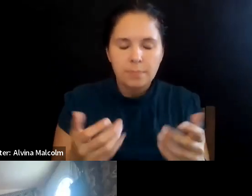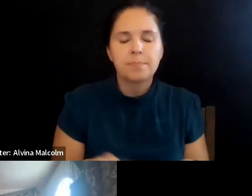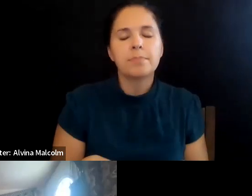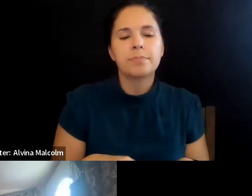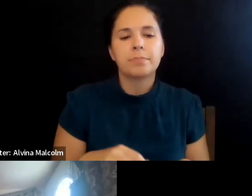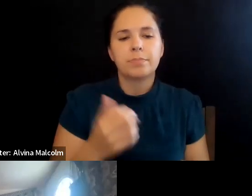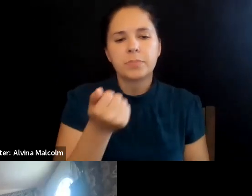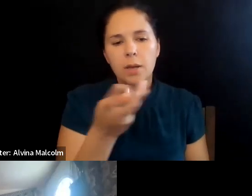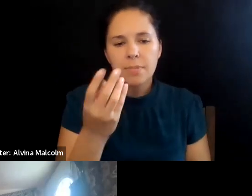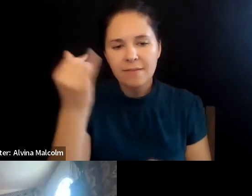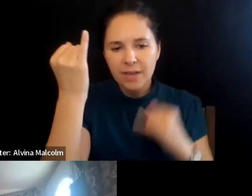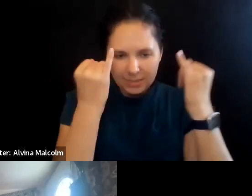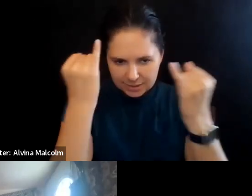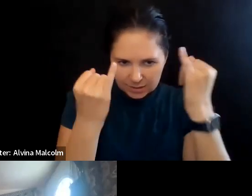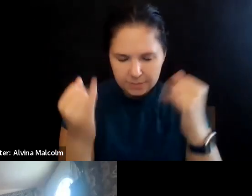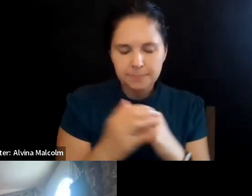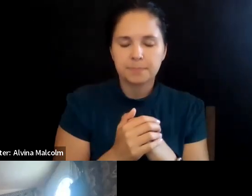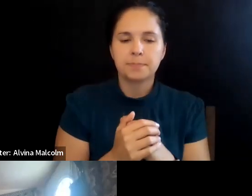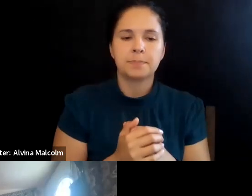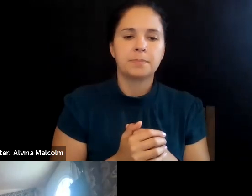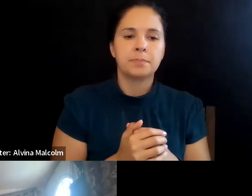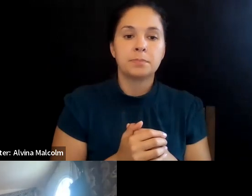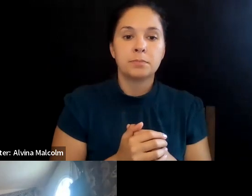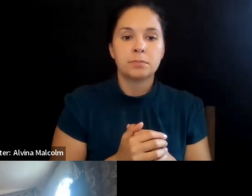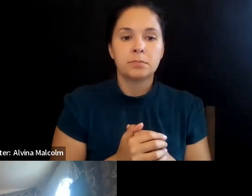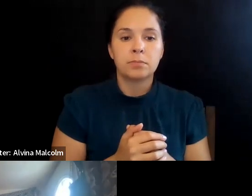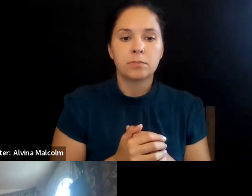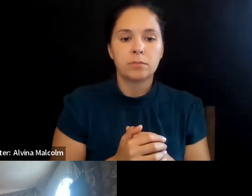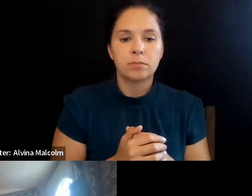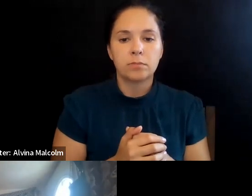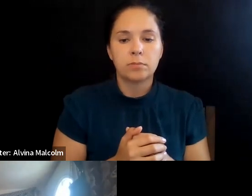know it's it's bigger issue. If there's a snowstorm, her personal